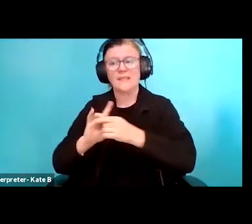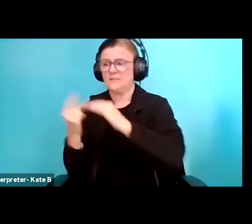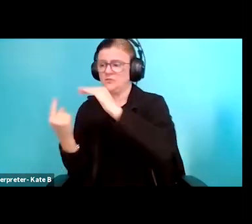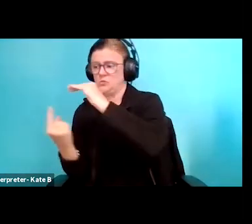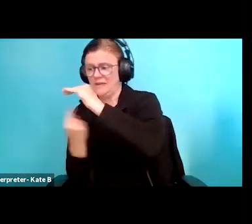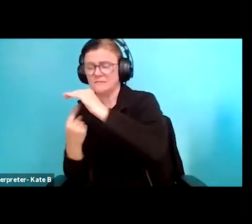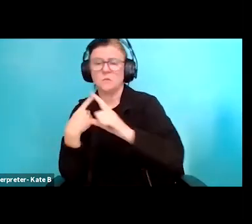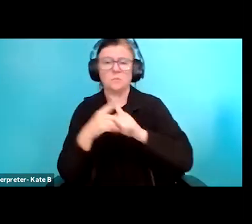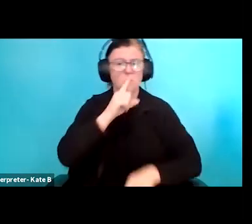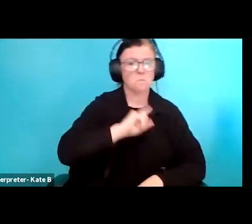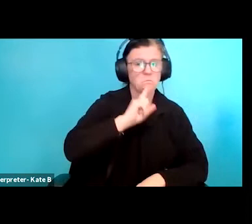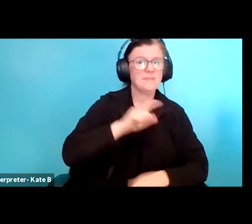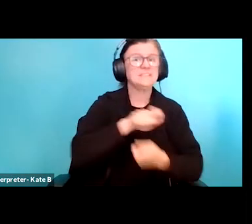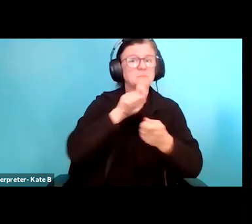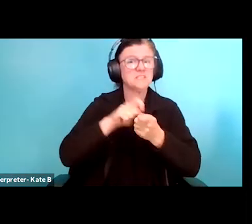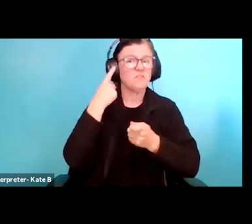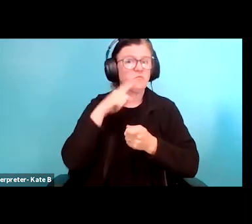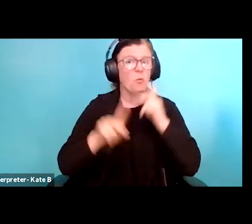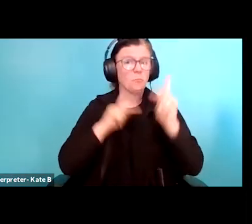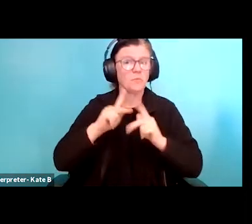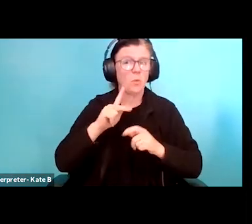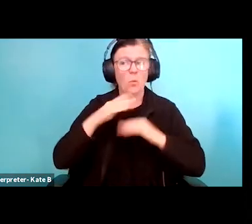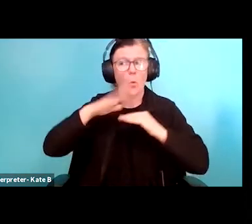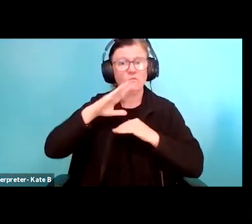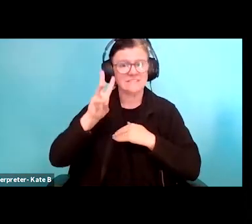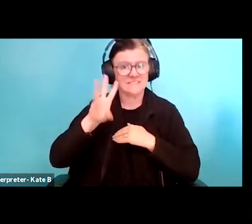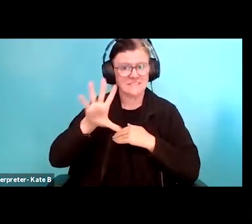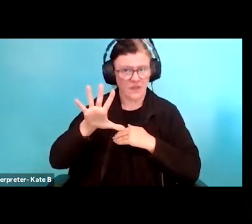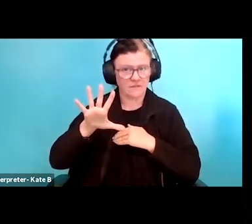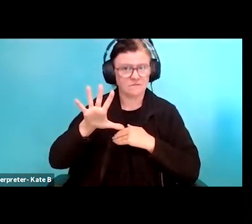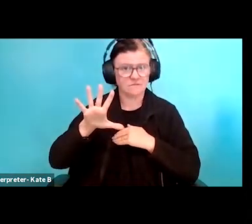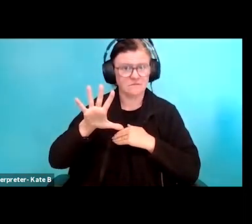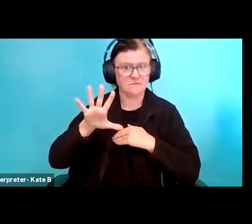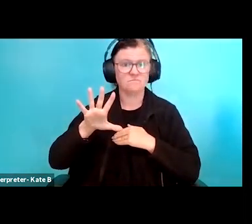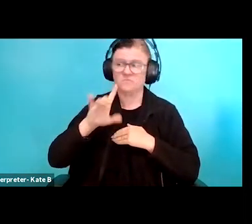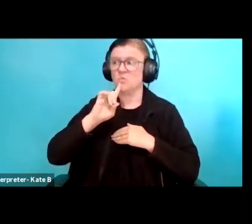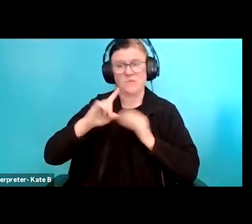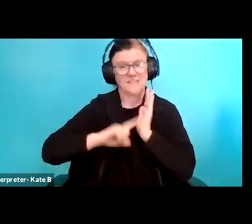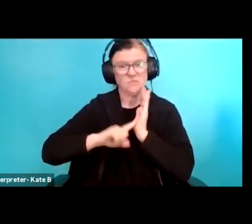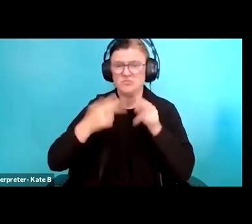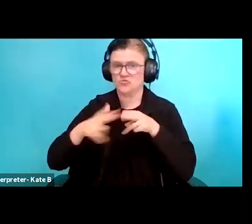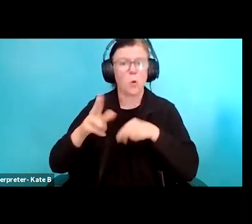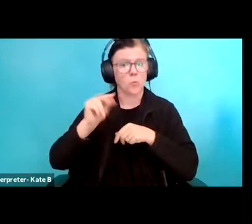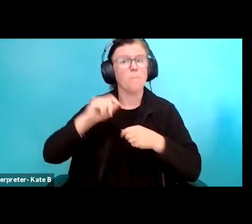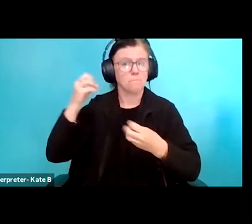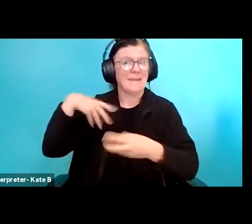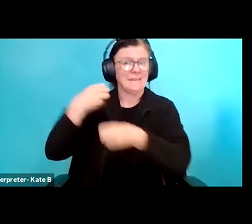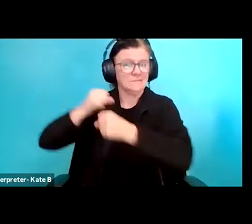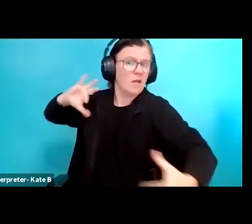in older adults and it summarized several years of extensive studies. What this